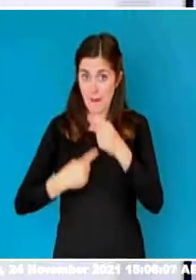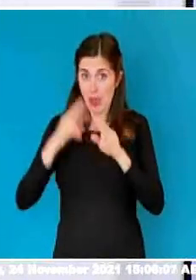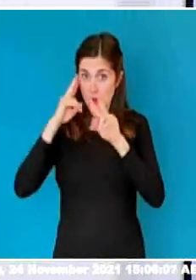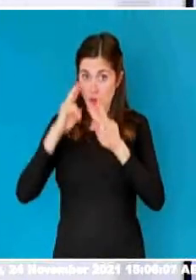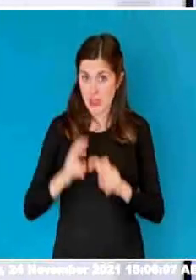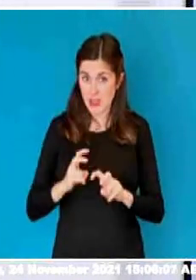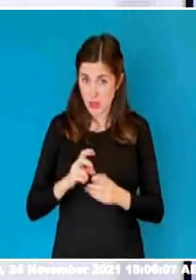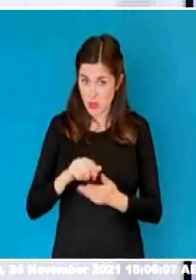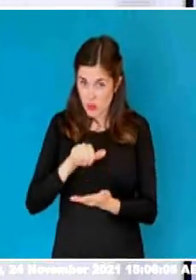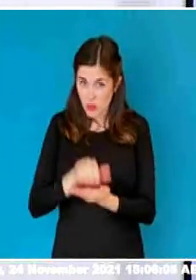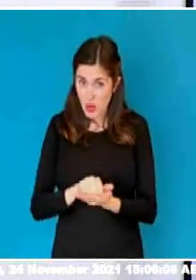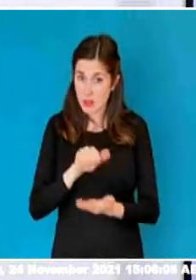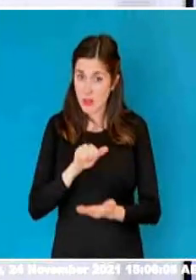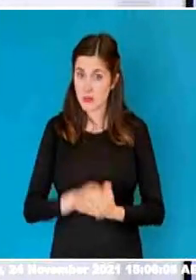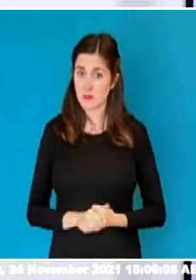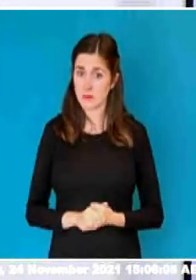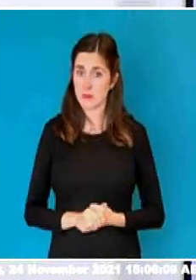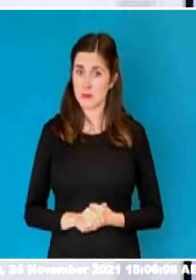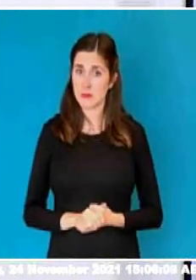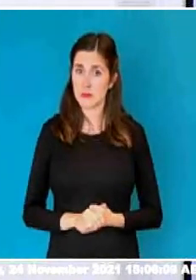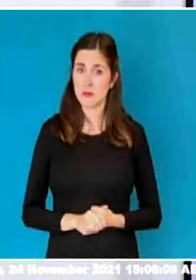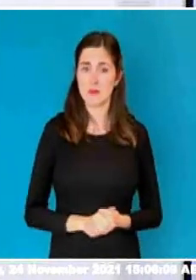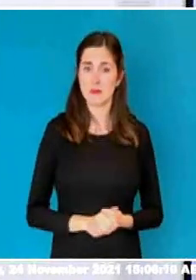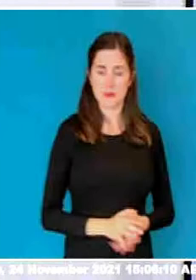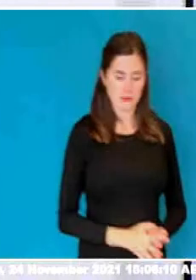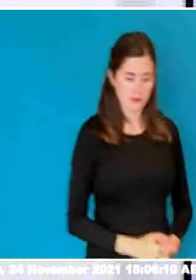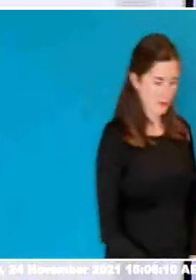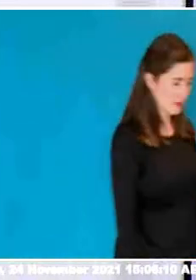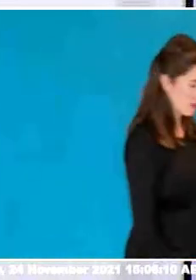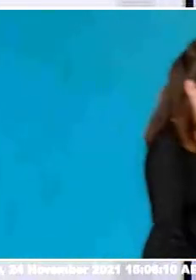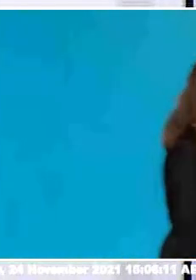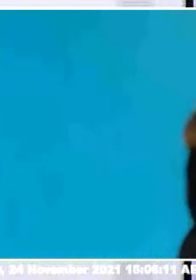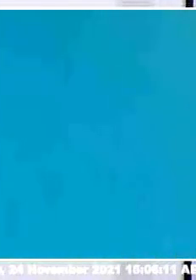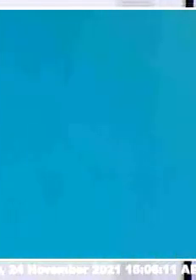That's the case, isn't it? Yes.